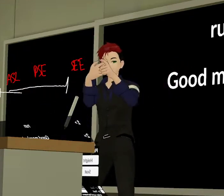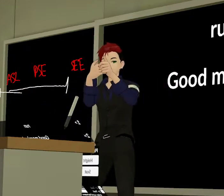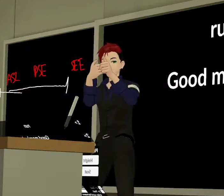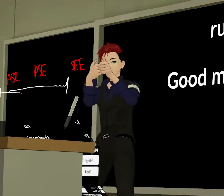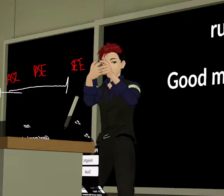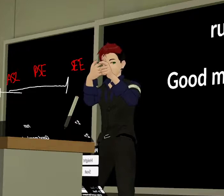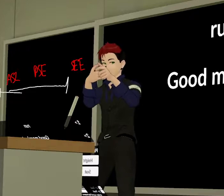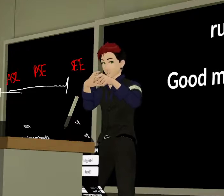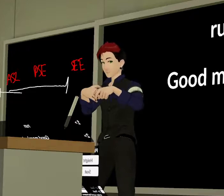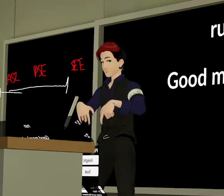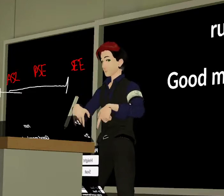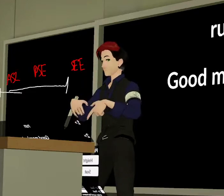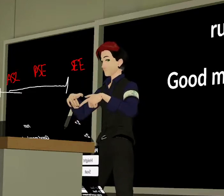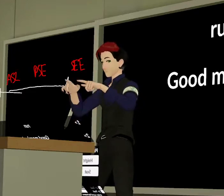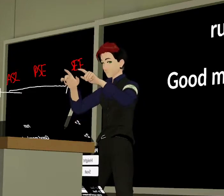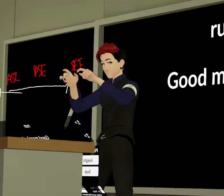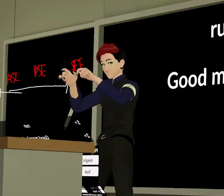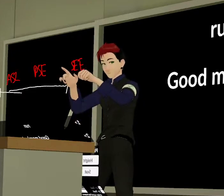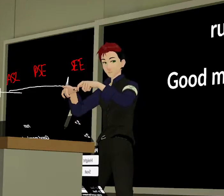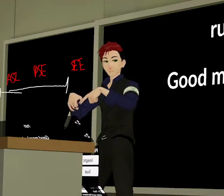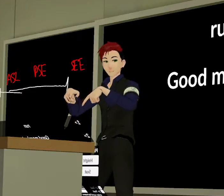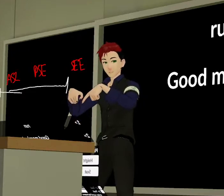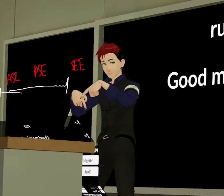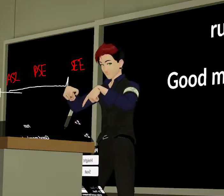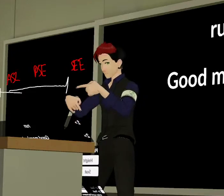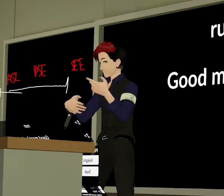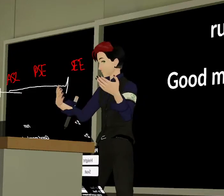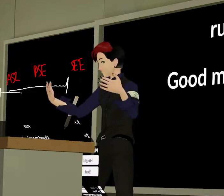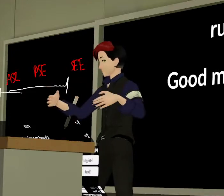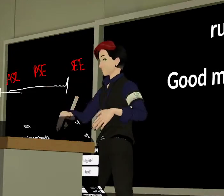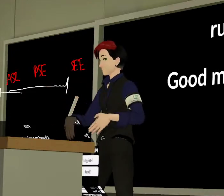okay a lot of people do this let me go do this